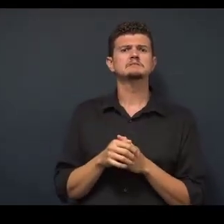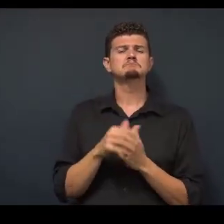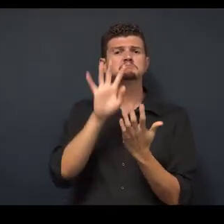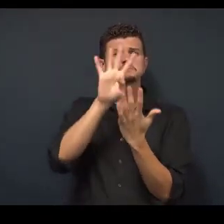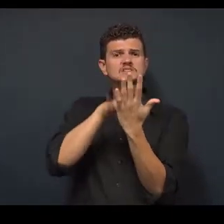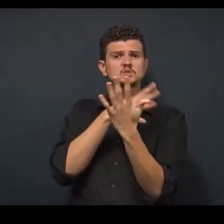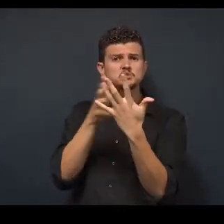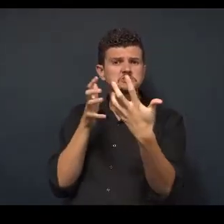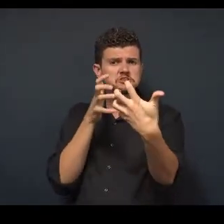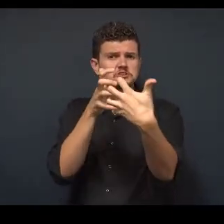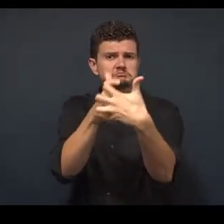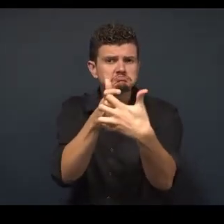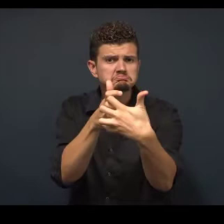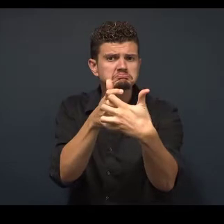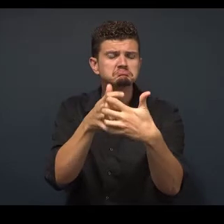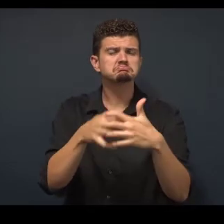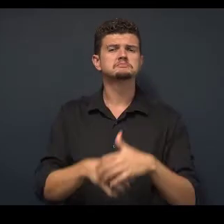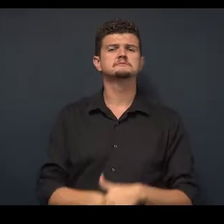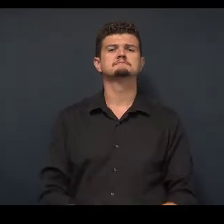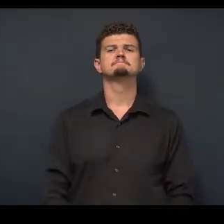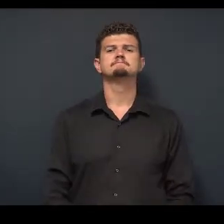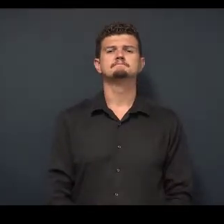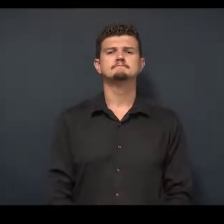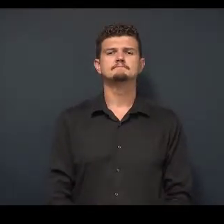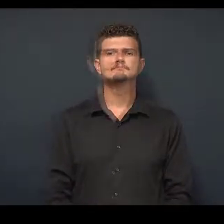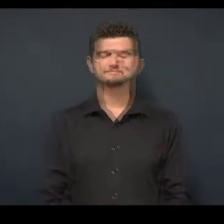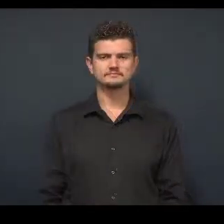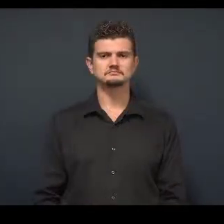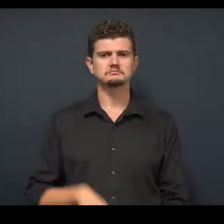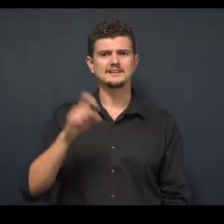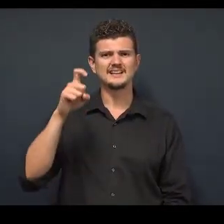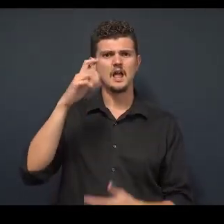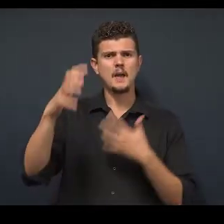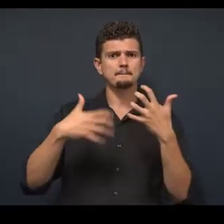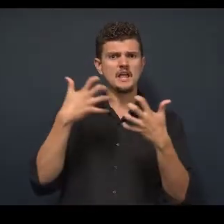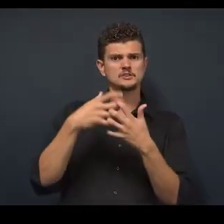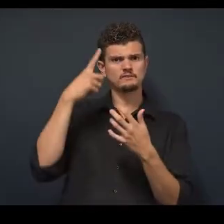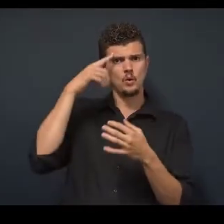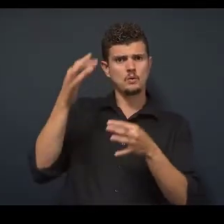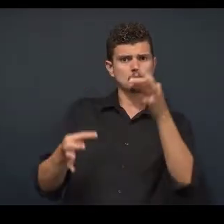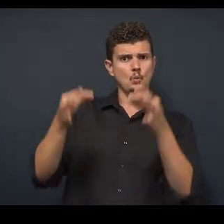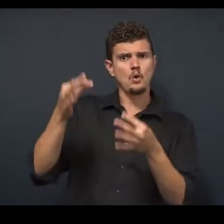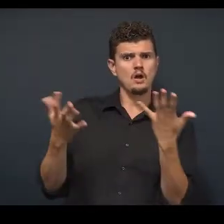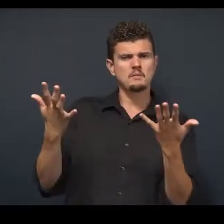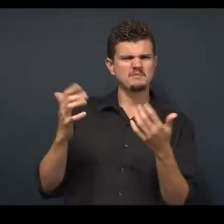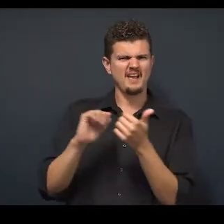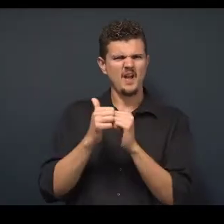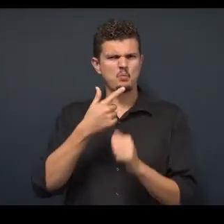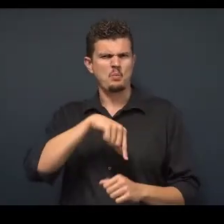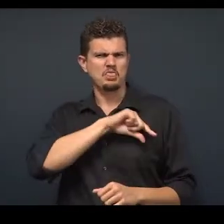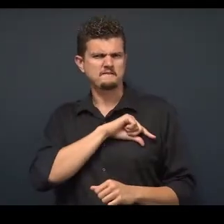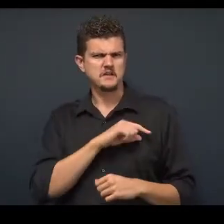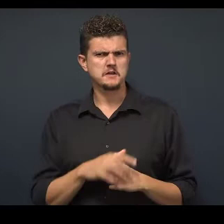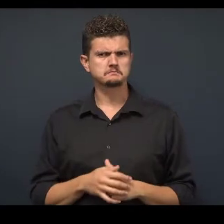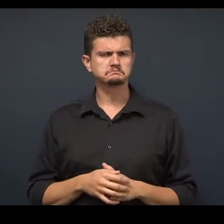Modify scheduling to allow for a specific time of day Eligibility for accommodations in court